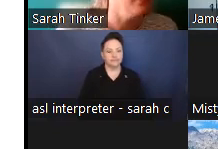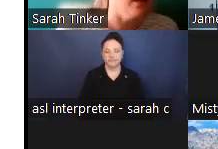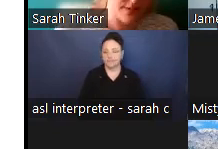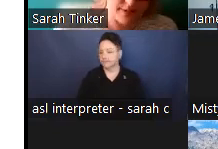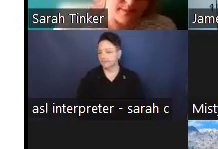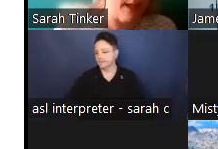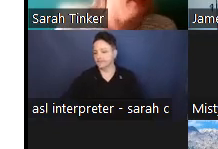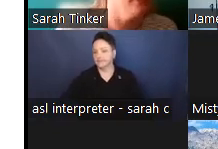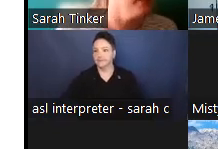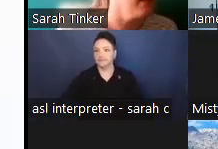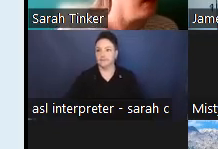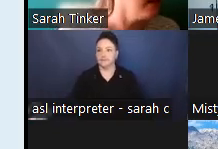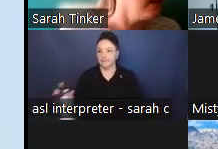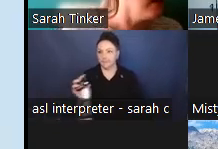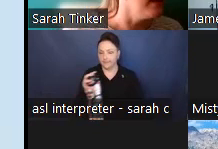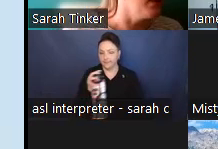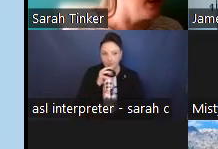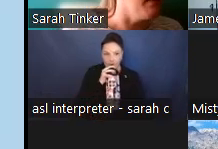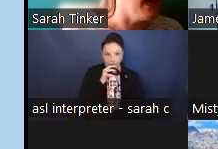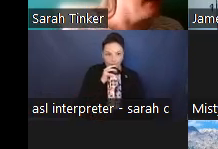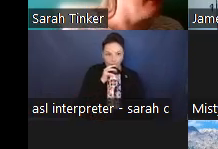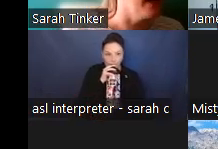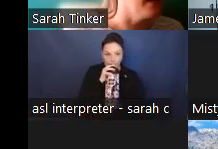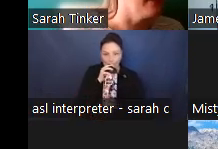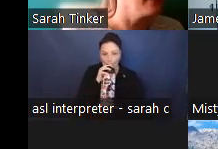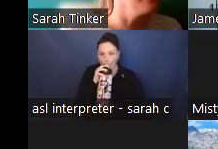Oops. Wait a minute. This is where I’m bad. Let me get out of this.